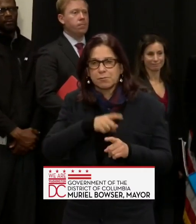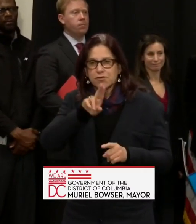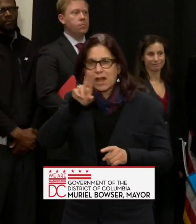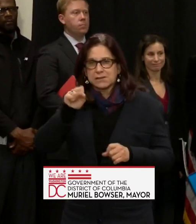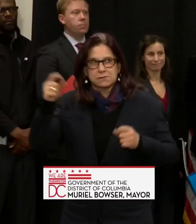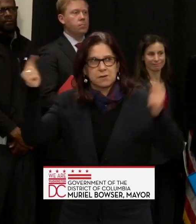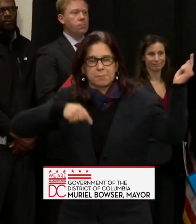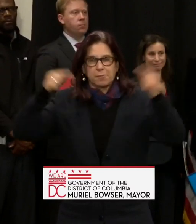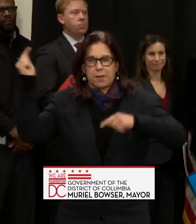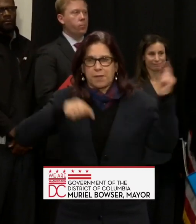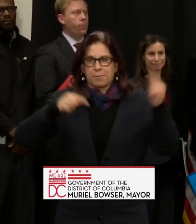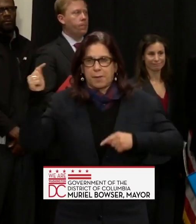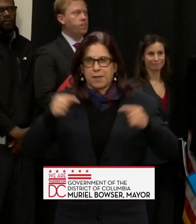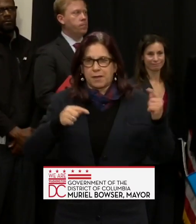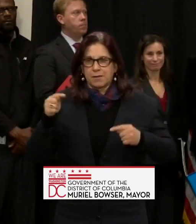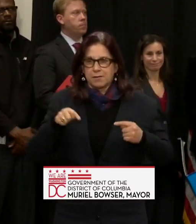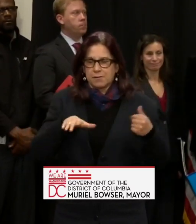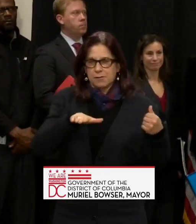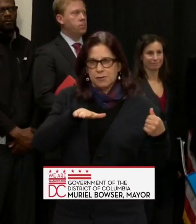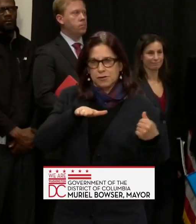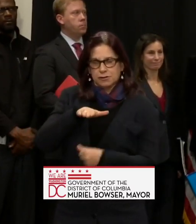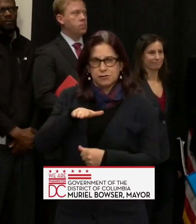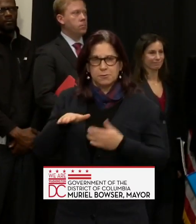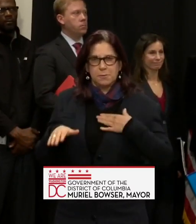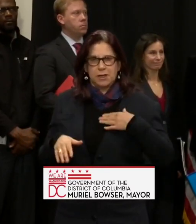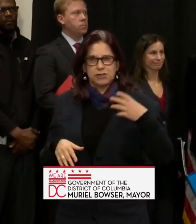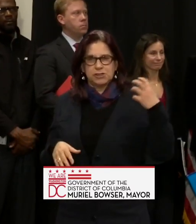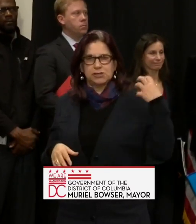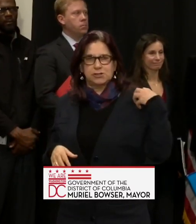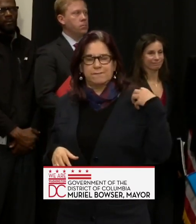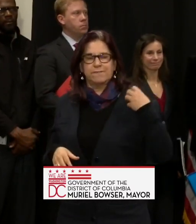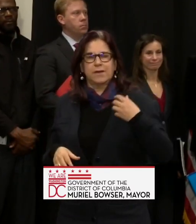CHIEF OF POLICE, PETER NEWSHAM I THINK WE ARE ADDING 3,000, WHICH